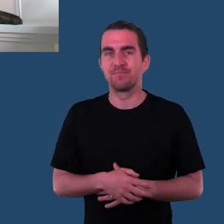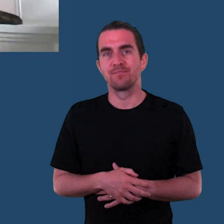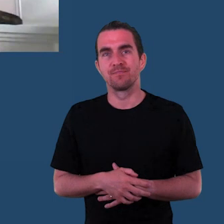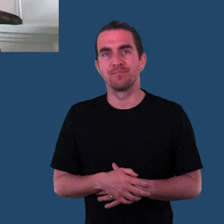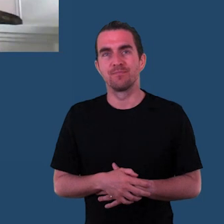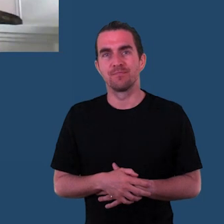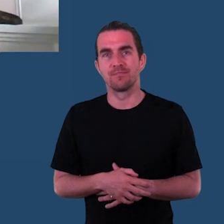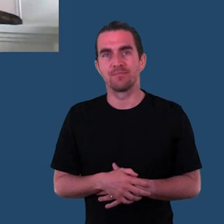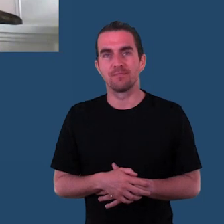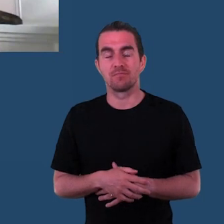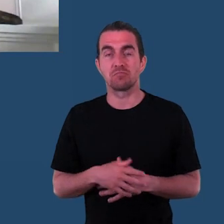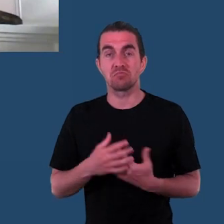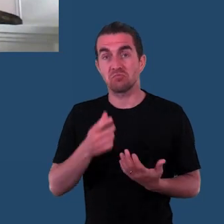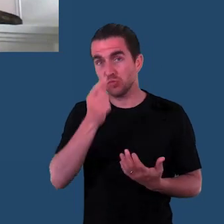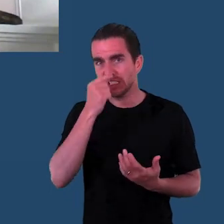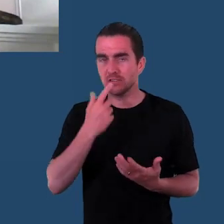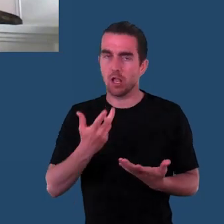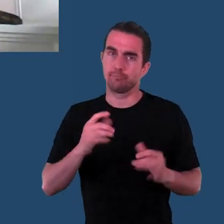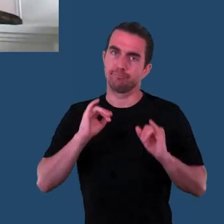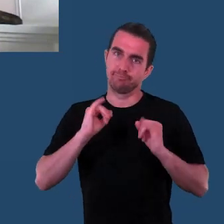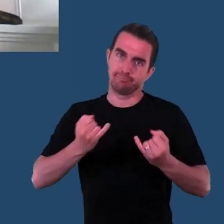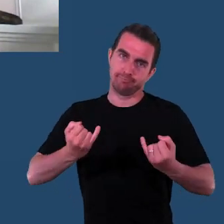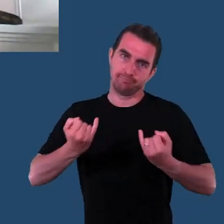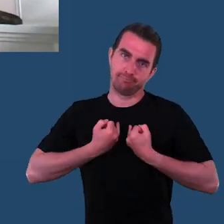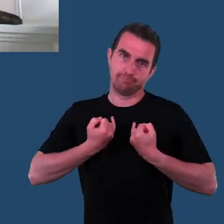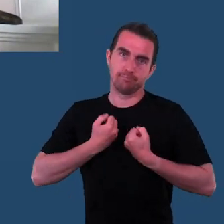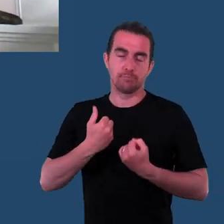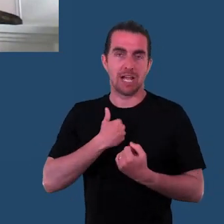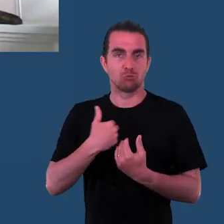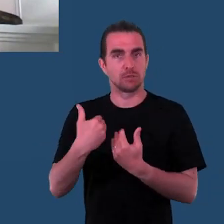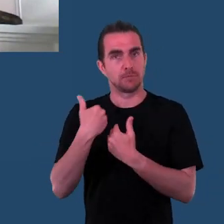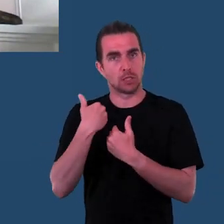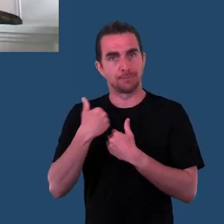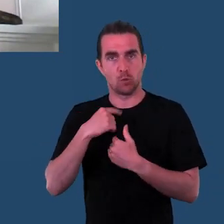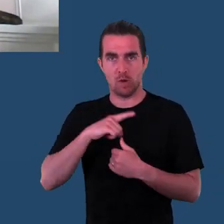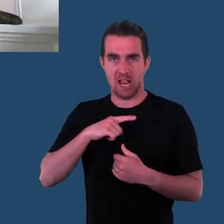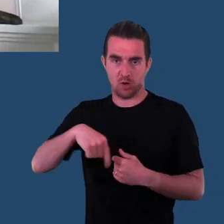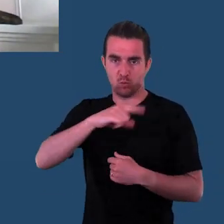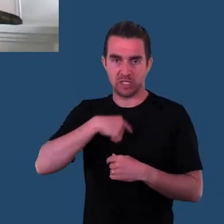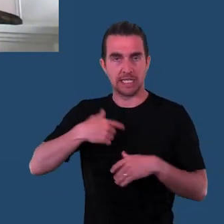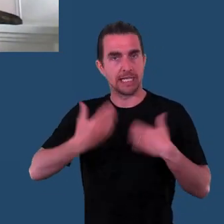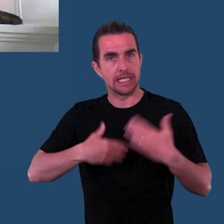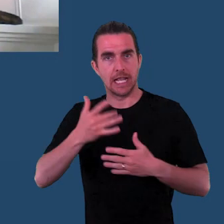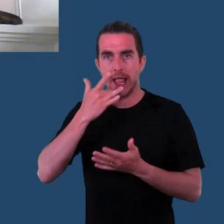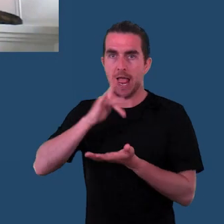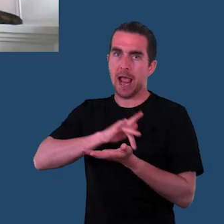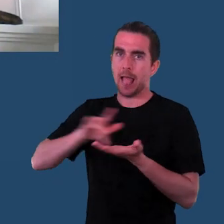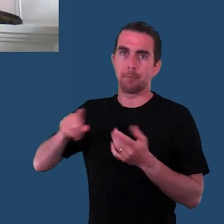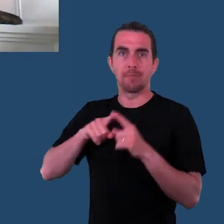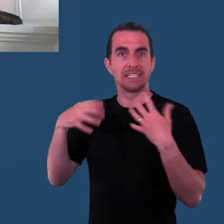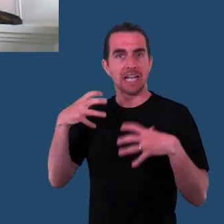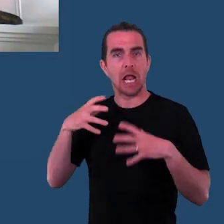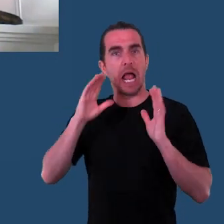You could, again, say, "Oh, it's our responsibility, "because we made that animal go extinct." But again, you've got to think about